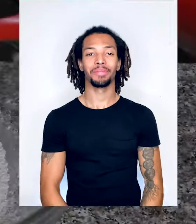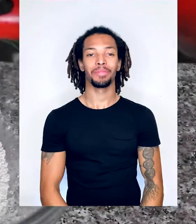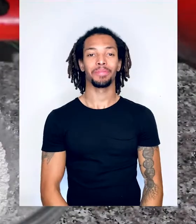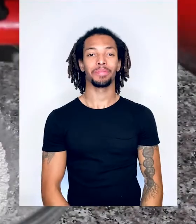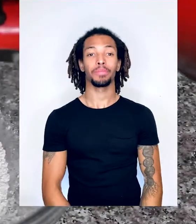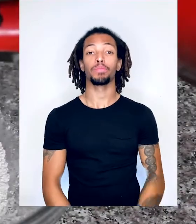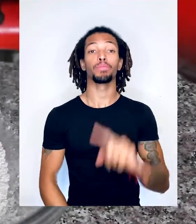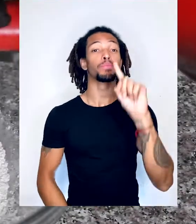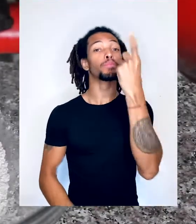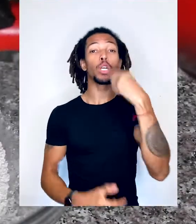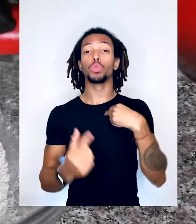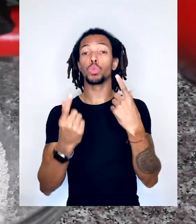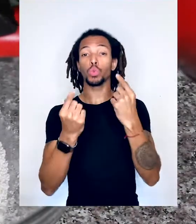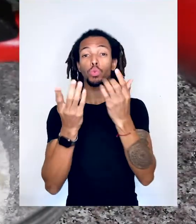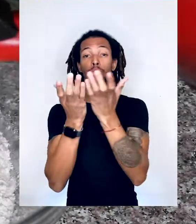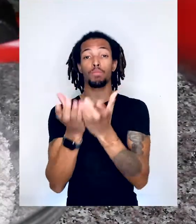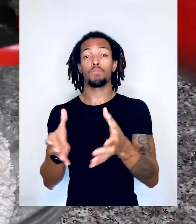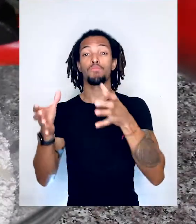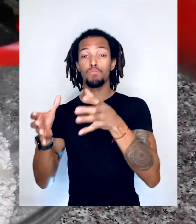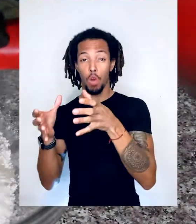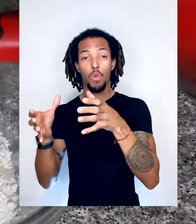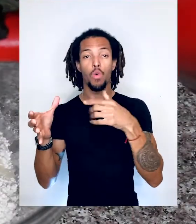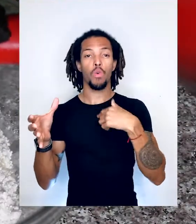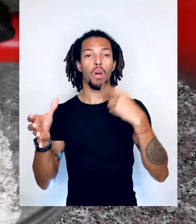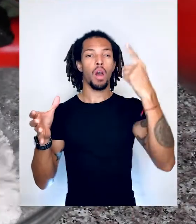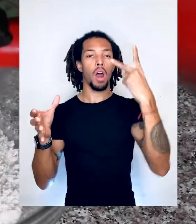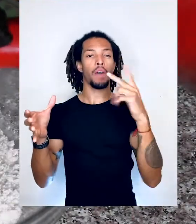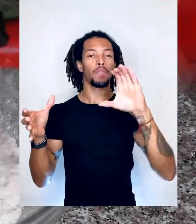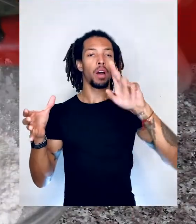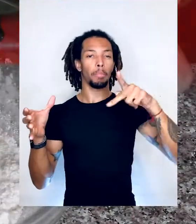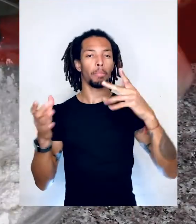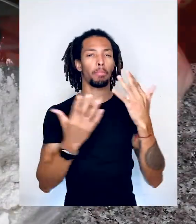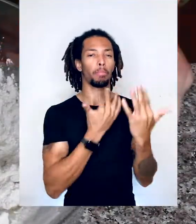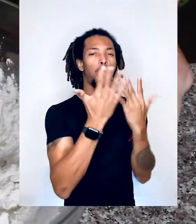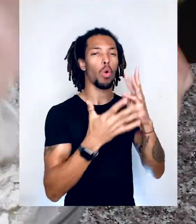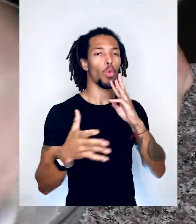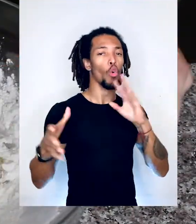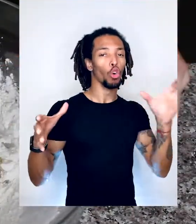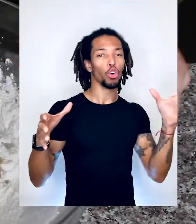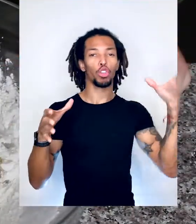The first thing i'm going to do is add half a cup of boiling water to a cup of flour,